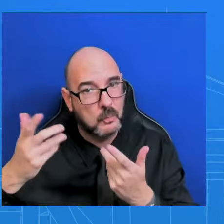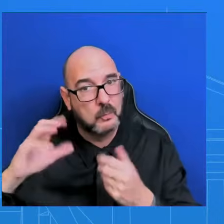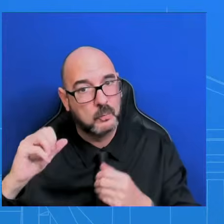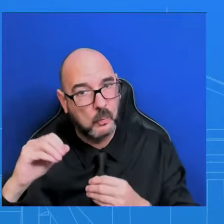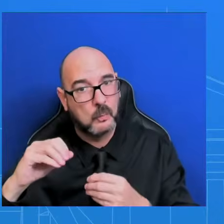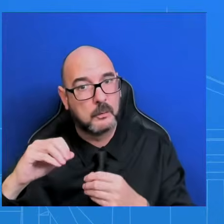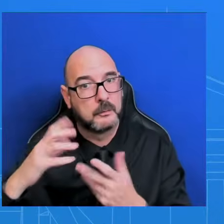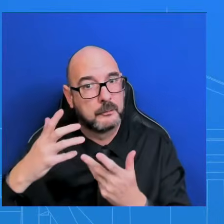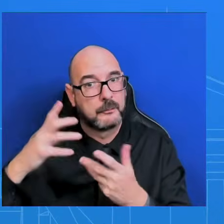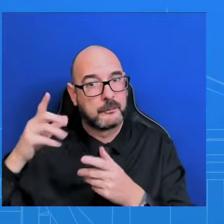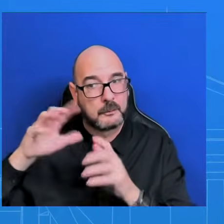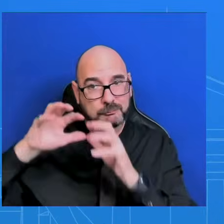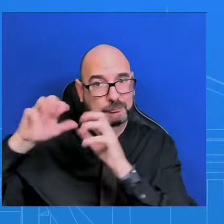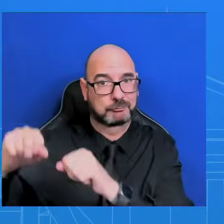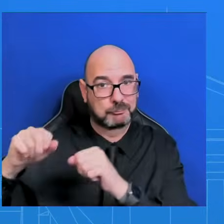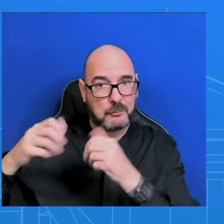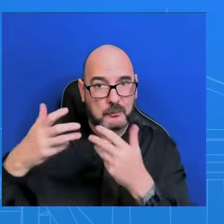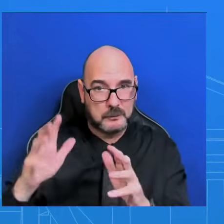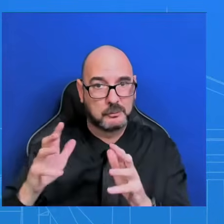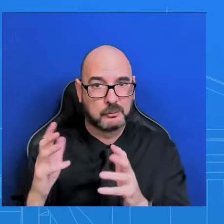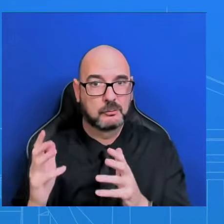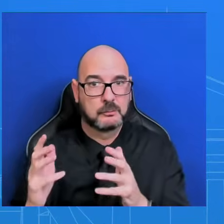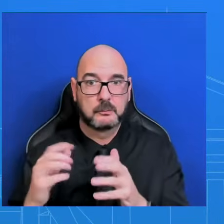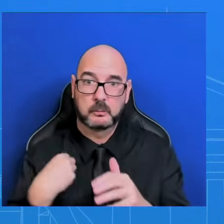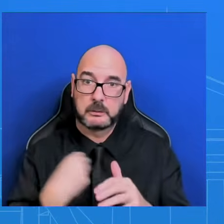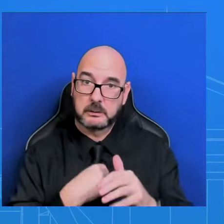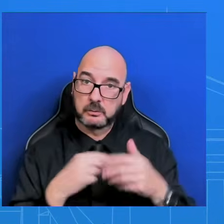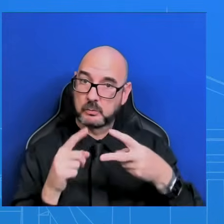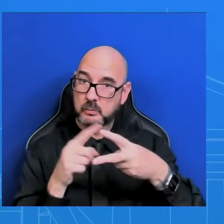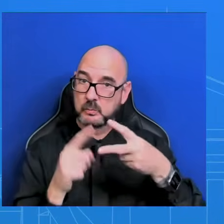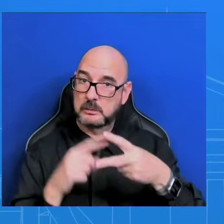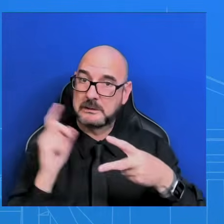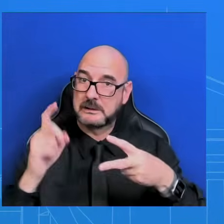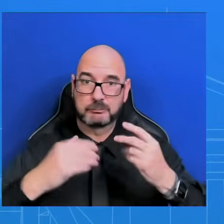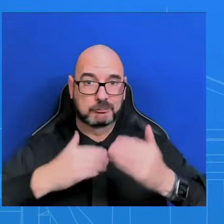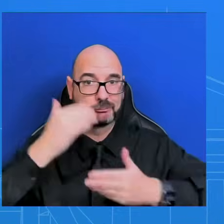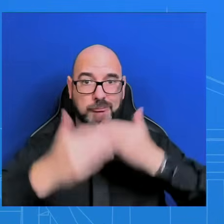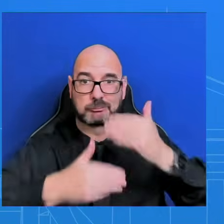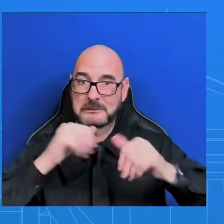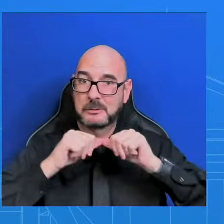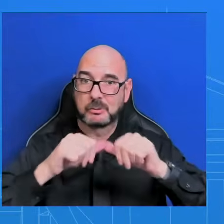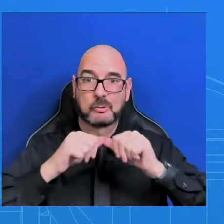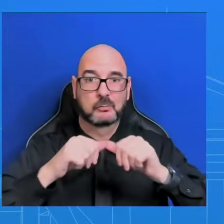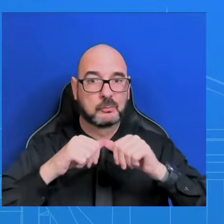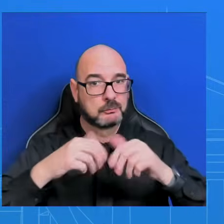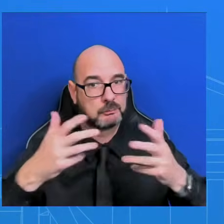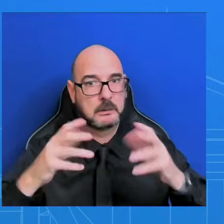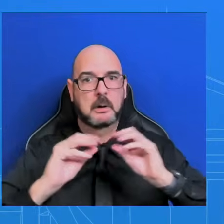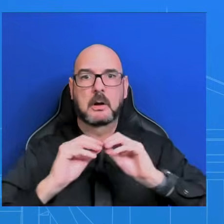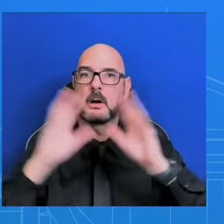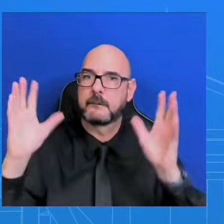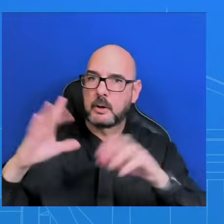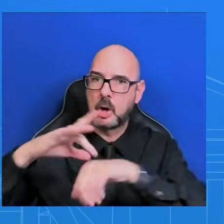something that we need to continue to do. Obviously, there has been a global coalition that the President has upheld to --